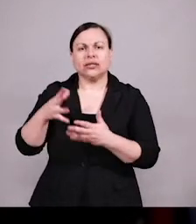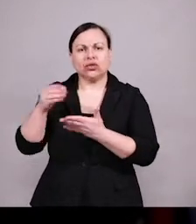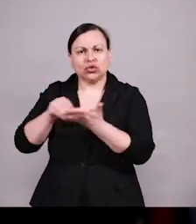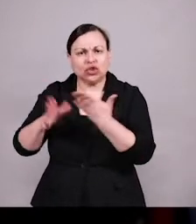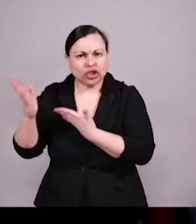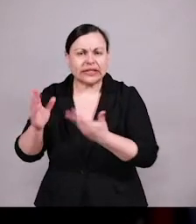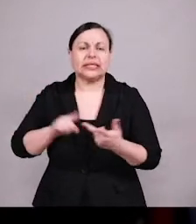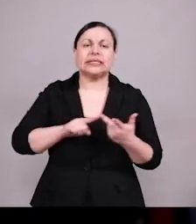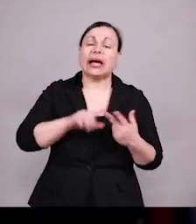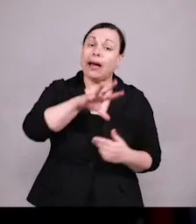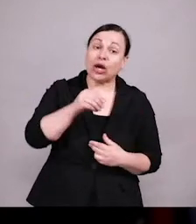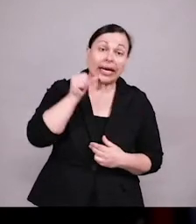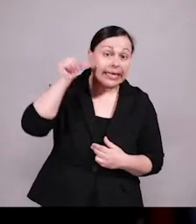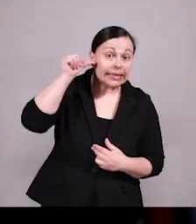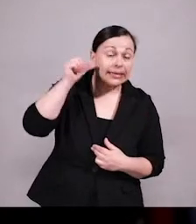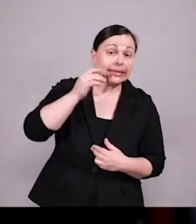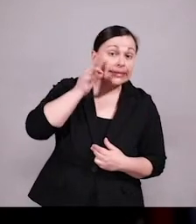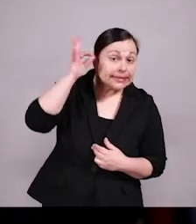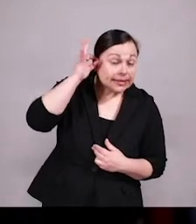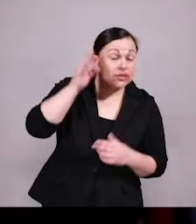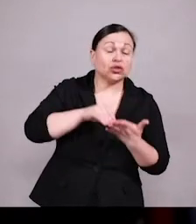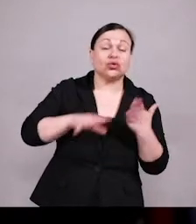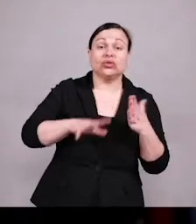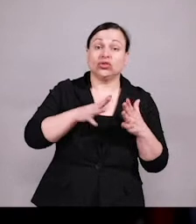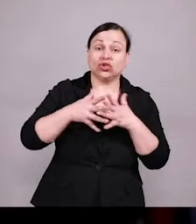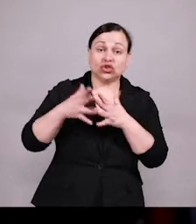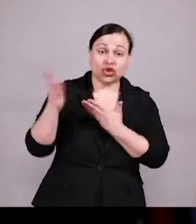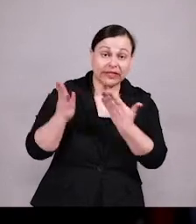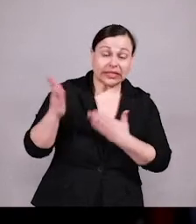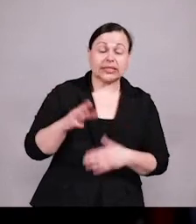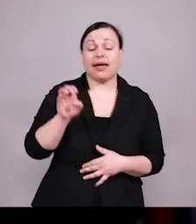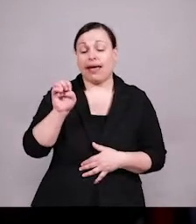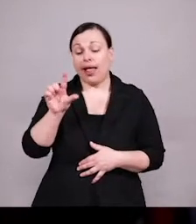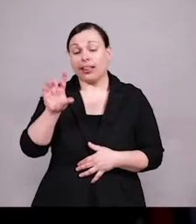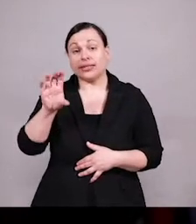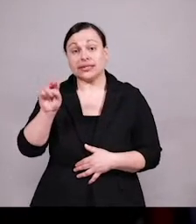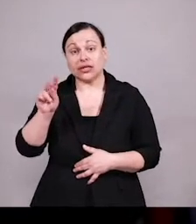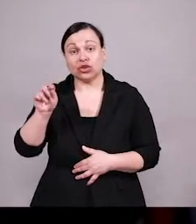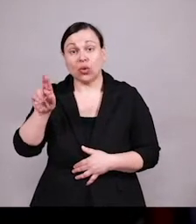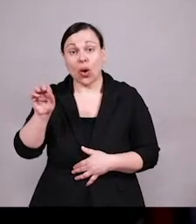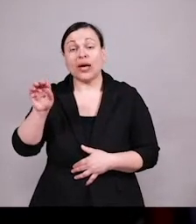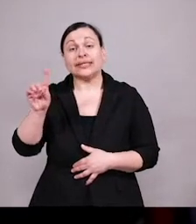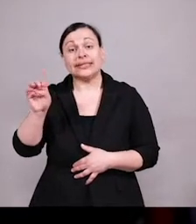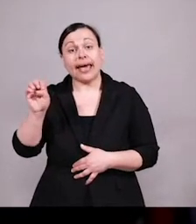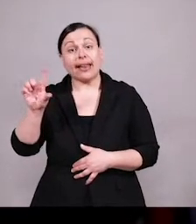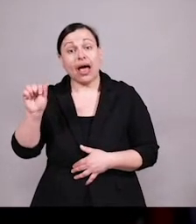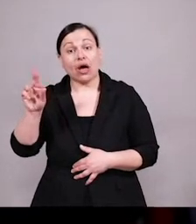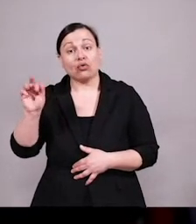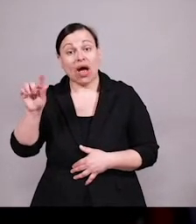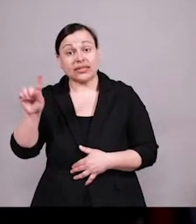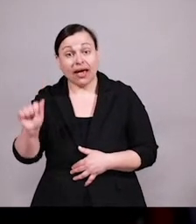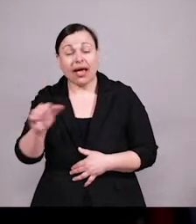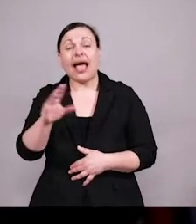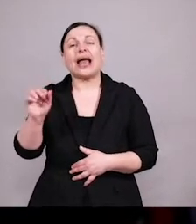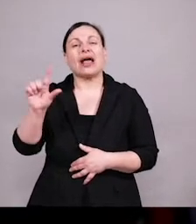American Indian Student Services, El Centro de la Raza, and the LGBTQ Resource Center.